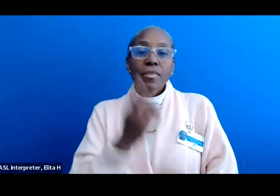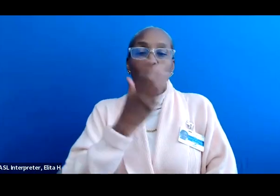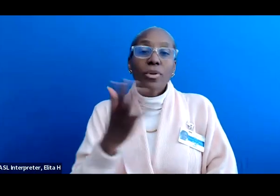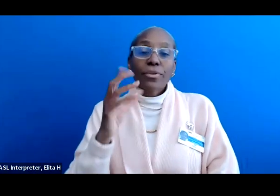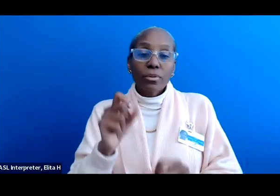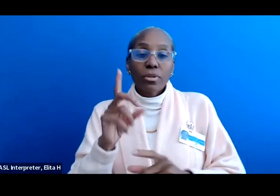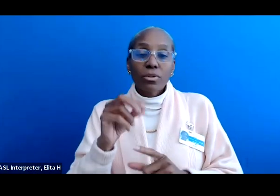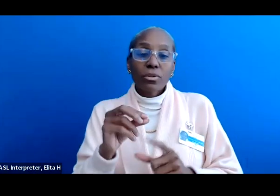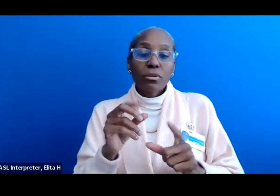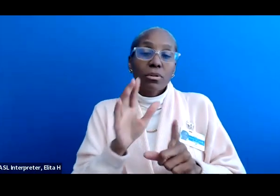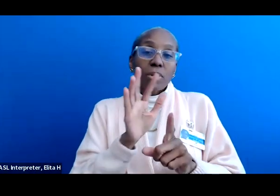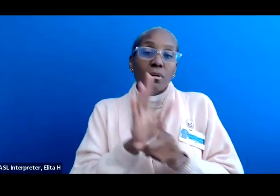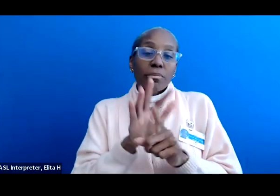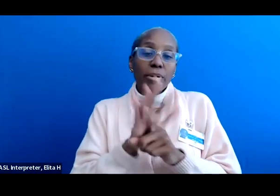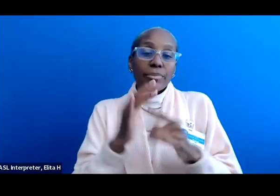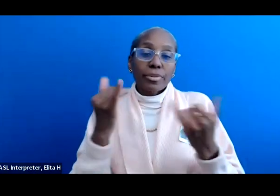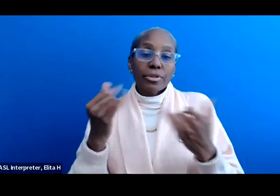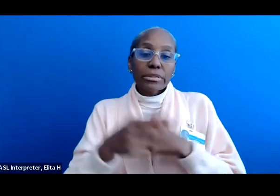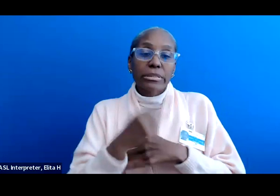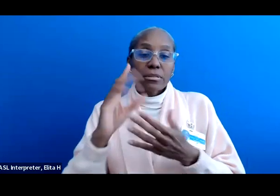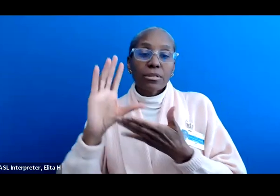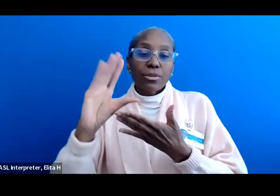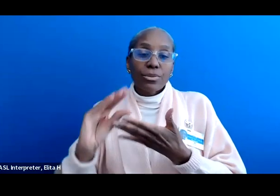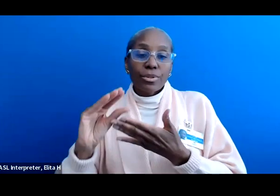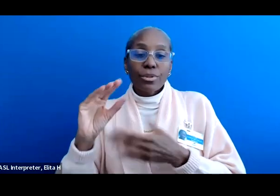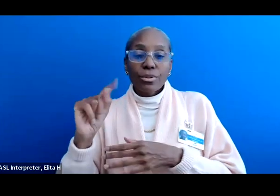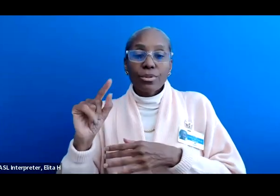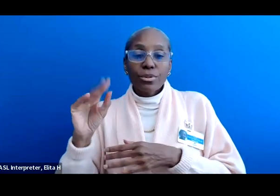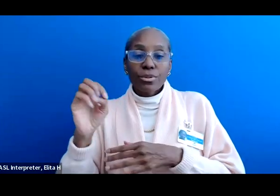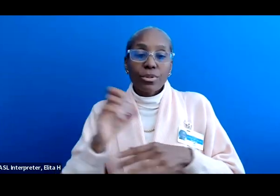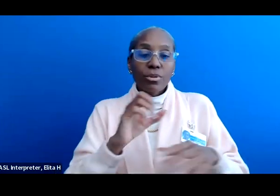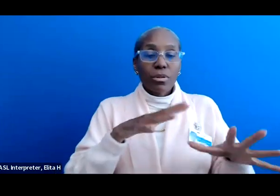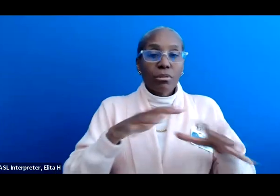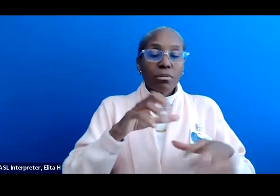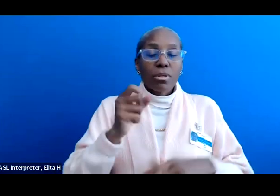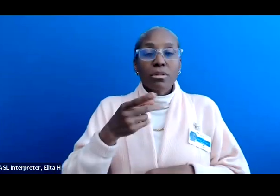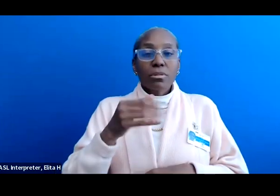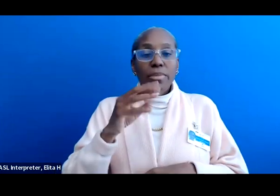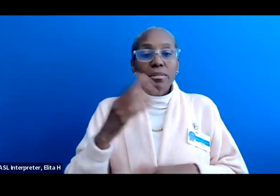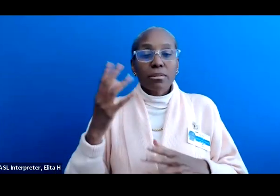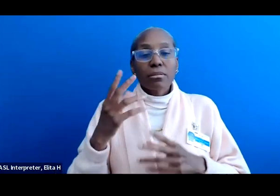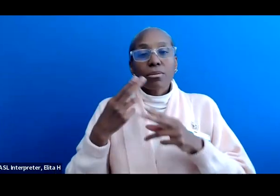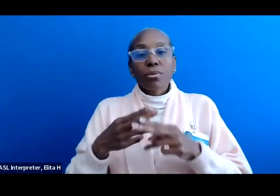Now, very popular today for reducing tone and spasms, currently is Botox injections.